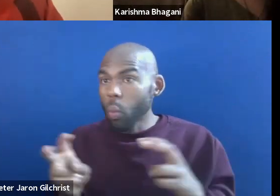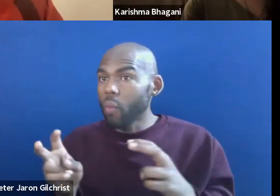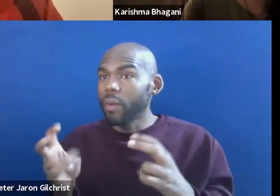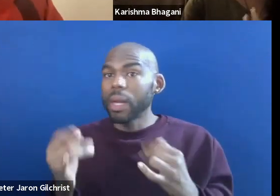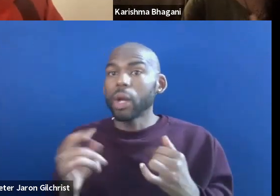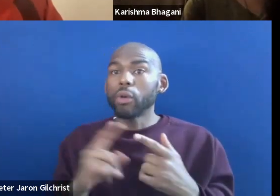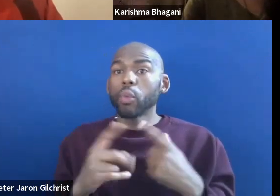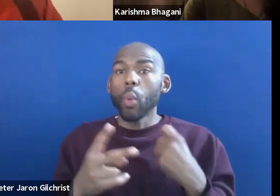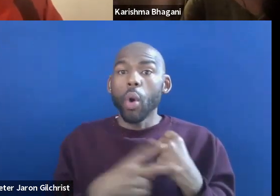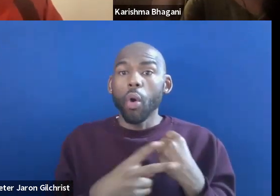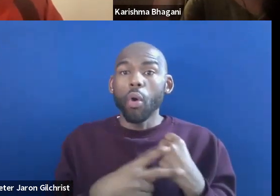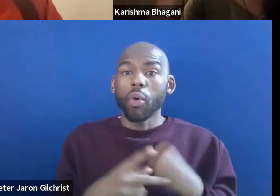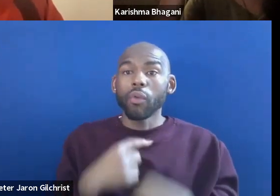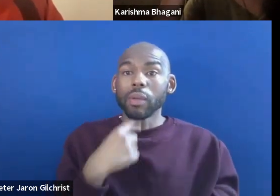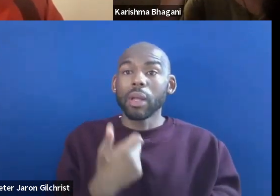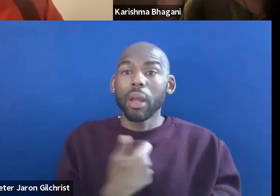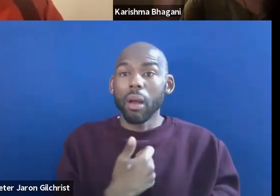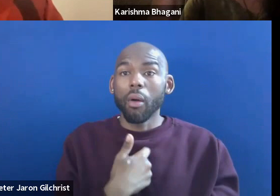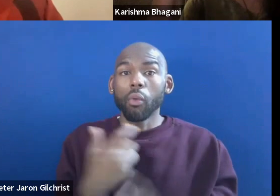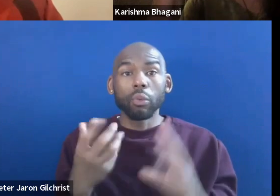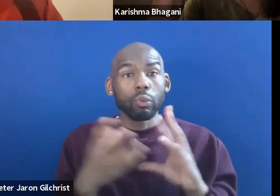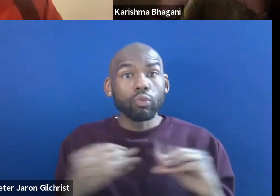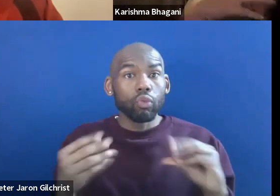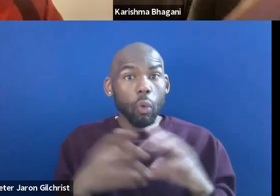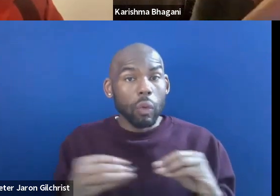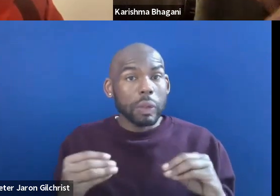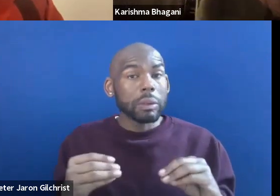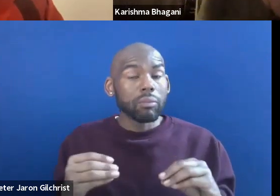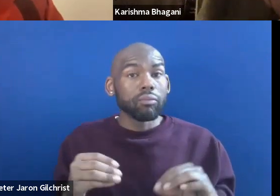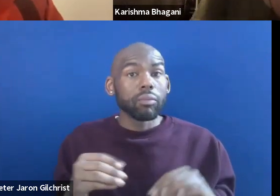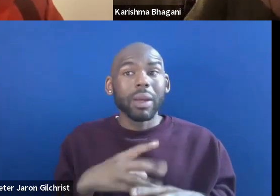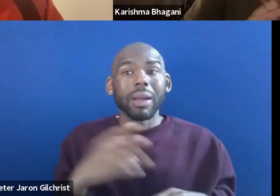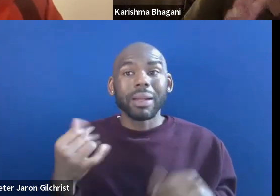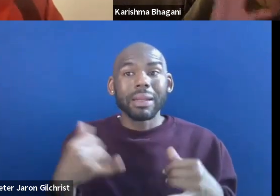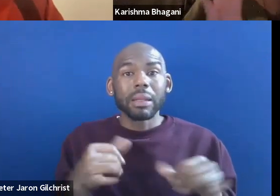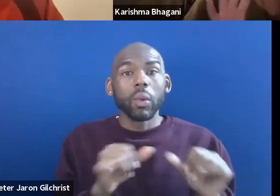and present them on a global platform and yet still continue to struggle with this